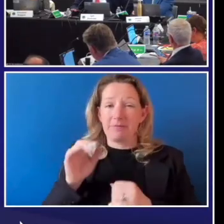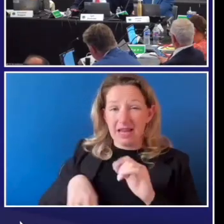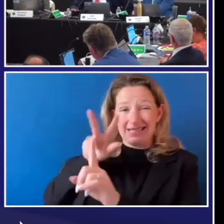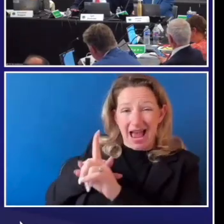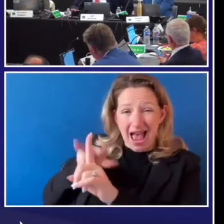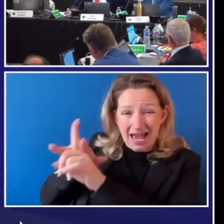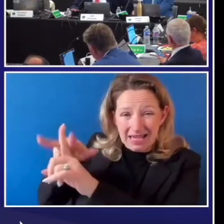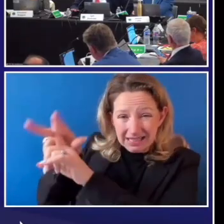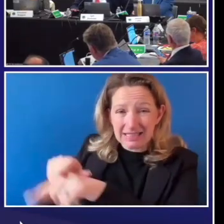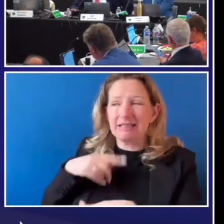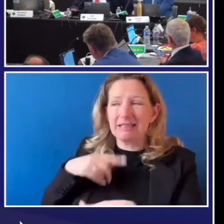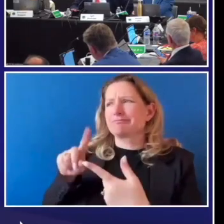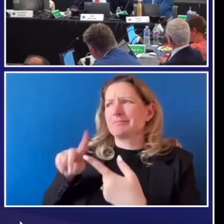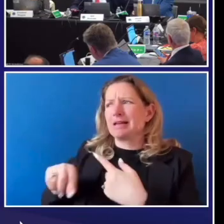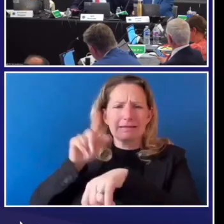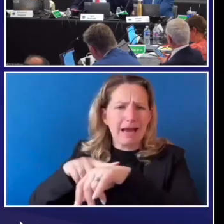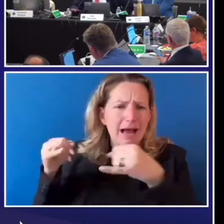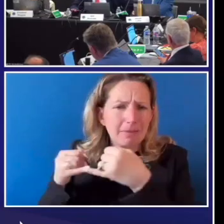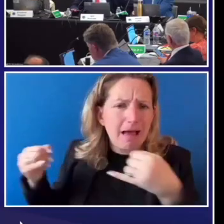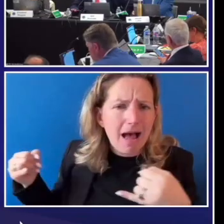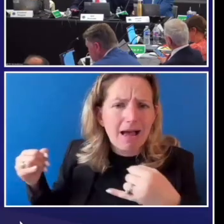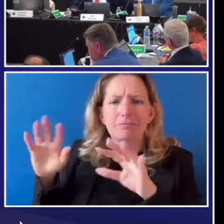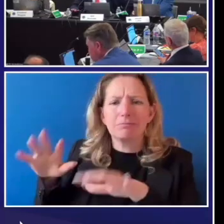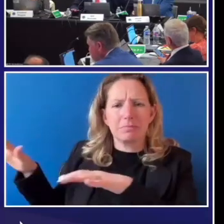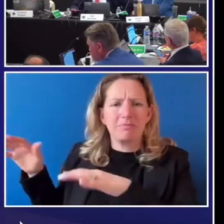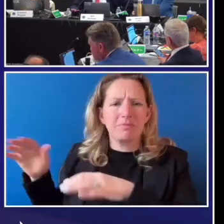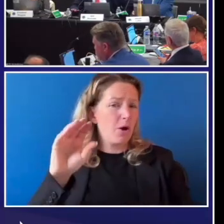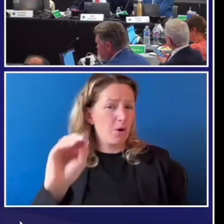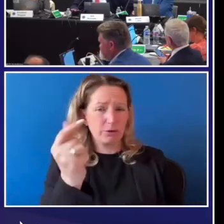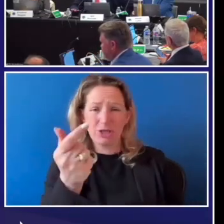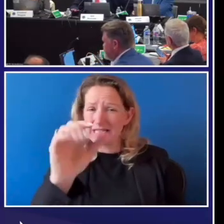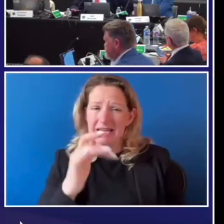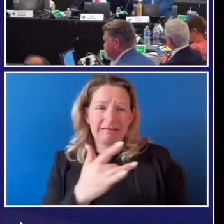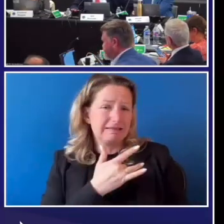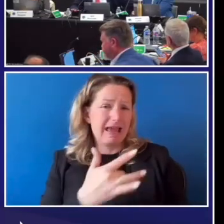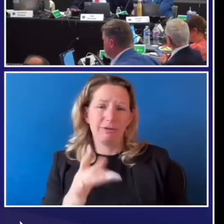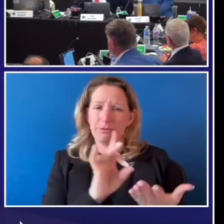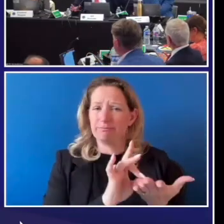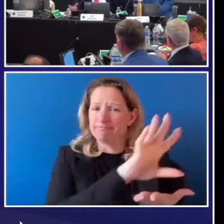out by OGC when we draft something like that. Um, because of this,